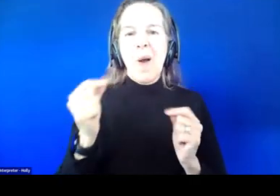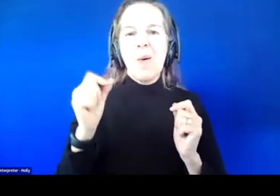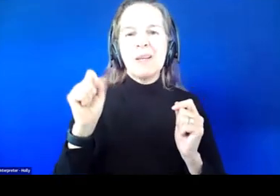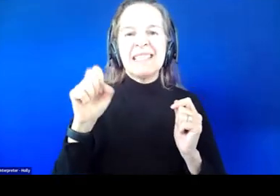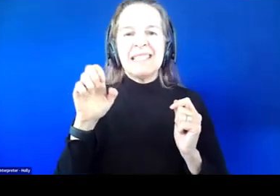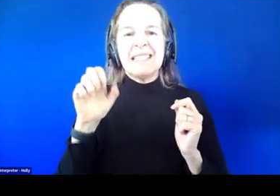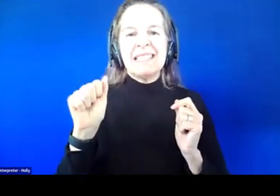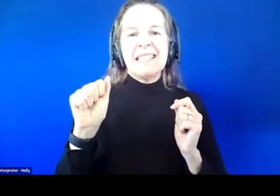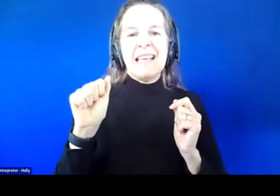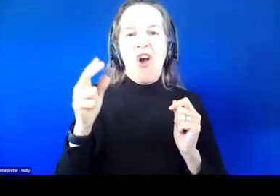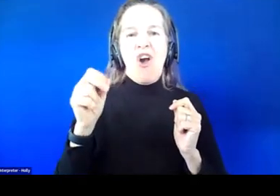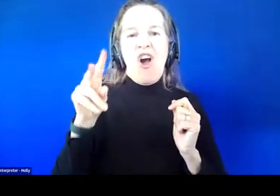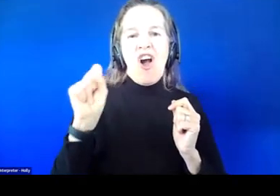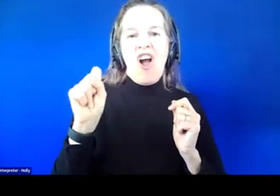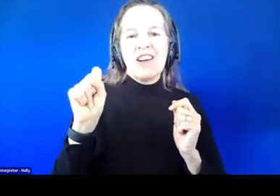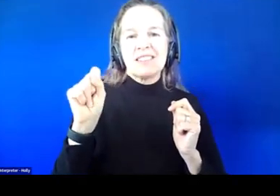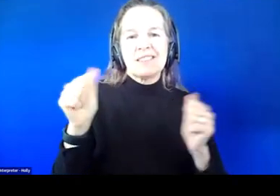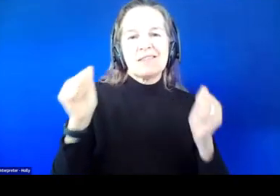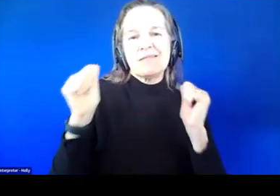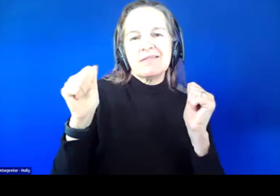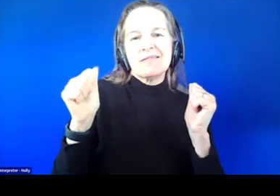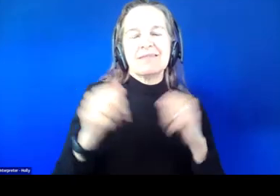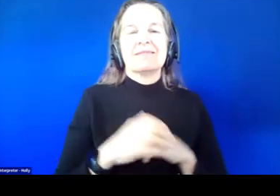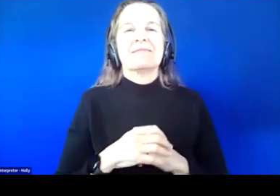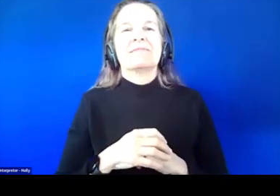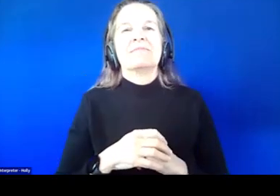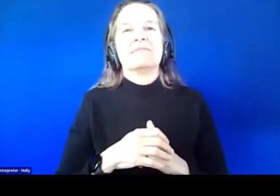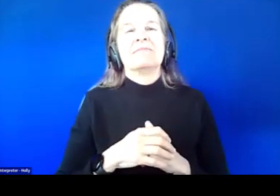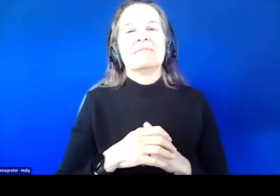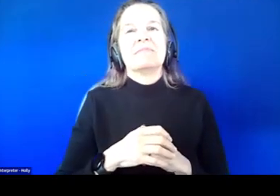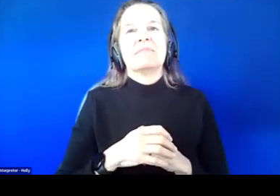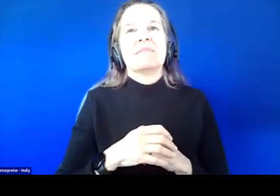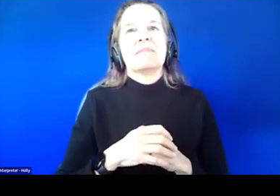And though most of our money follows the person